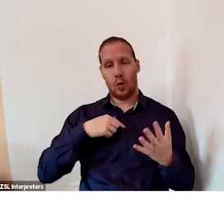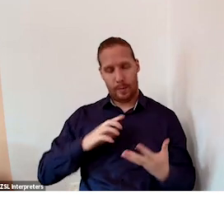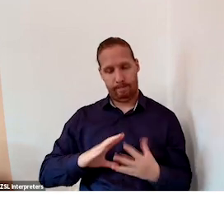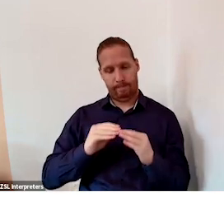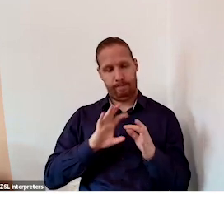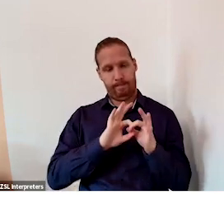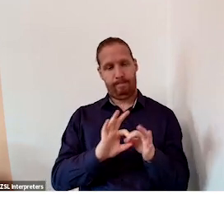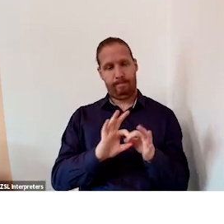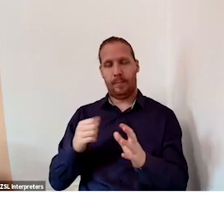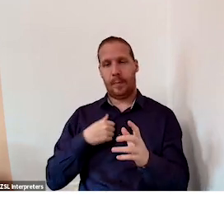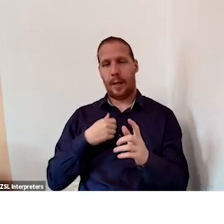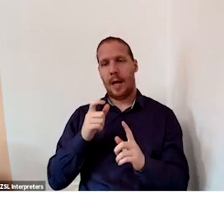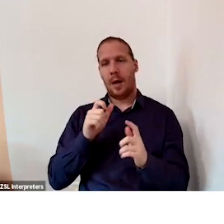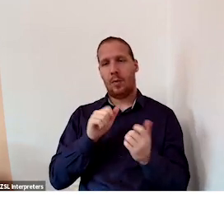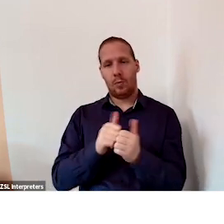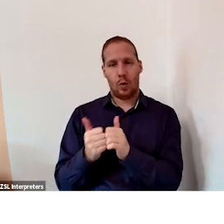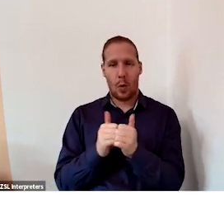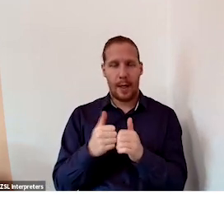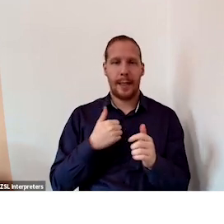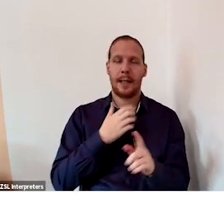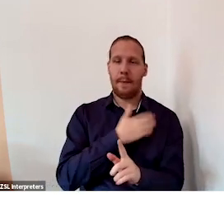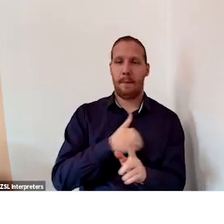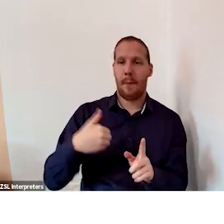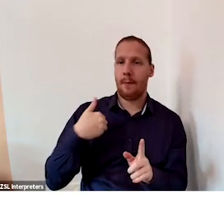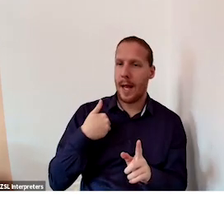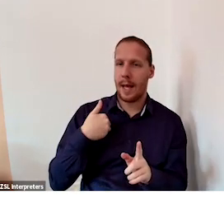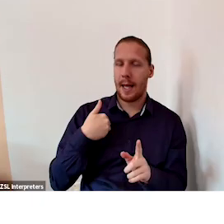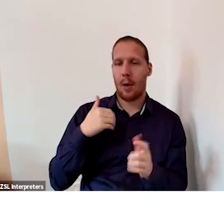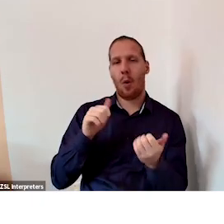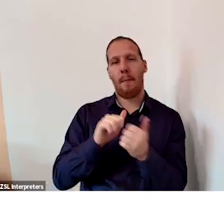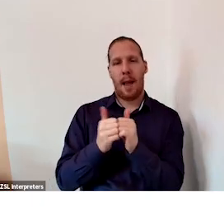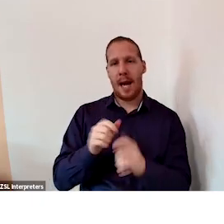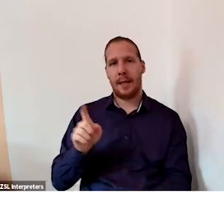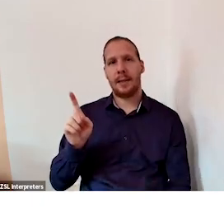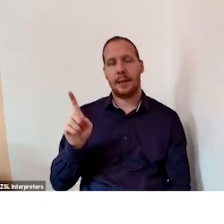partners who work in government, departments and agencies, community